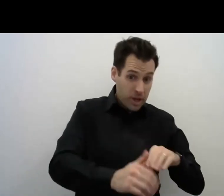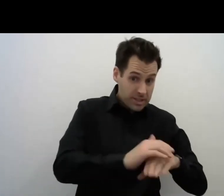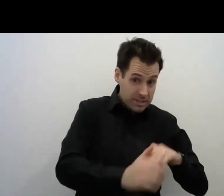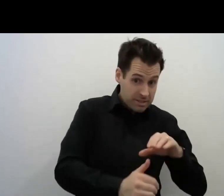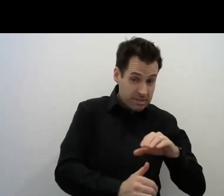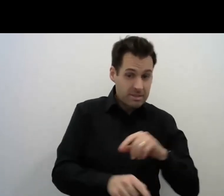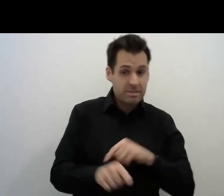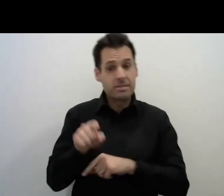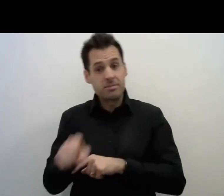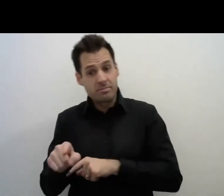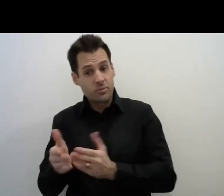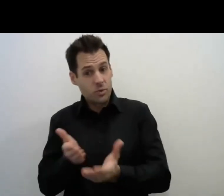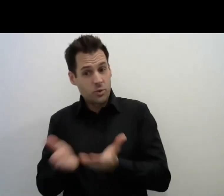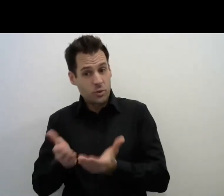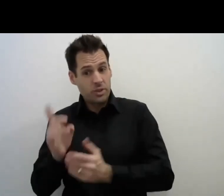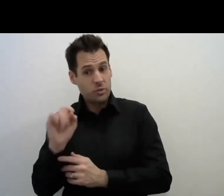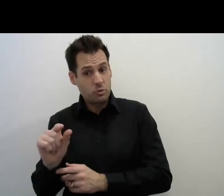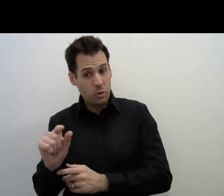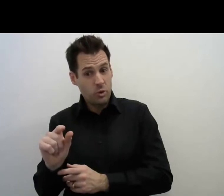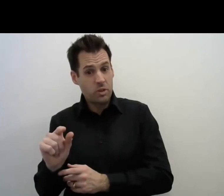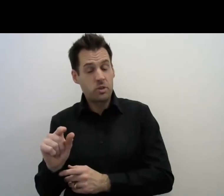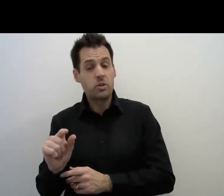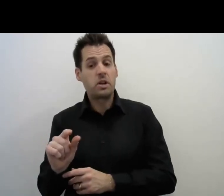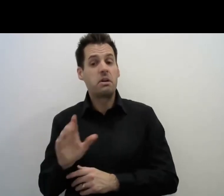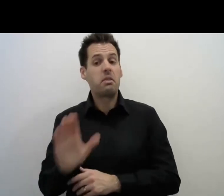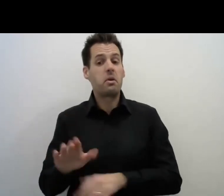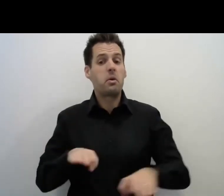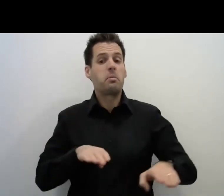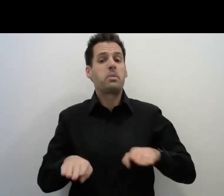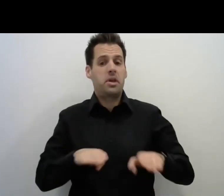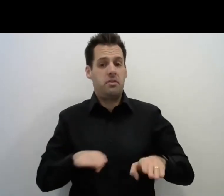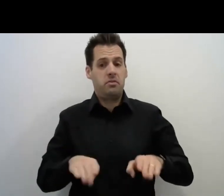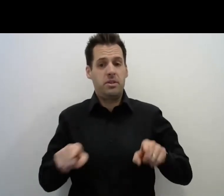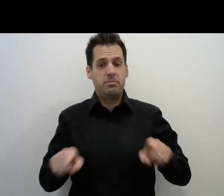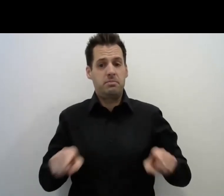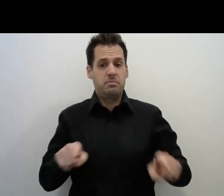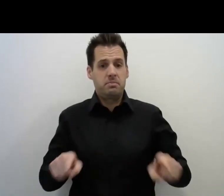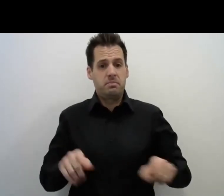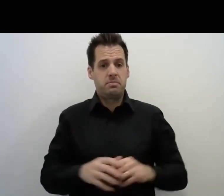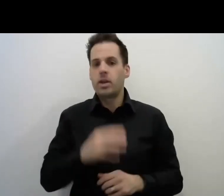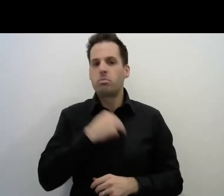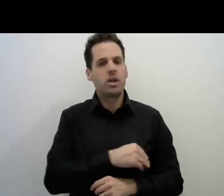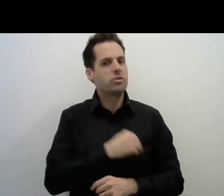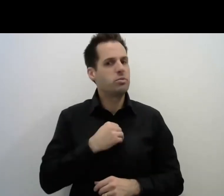dog actually and how they behave it's it's the behavior manitoba doesn't have a registration